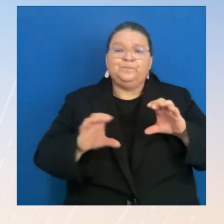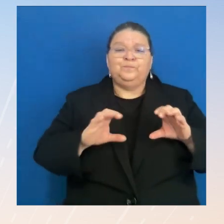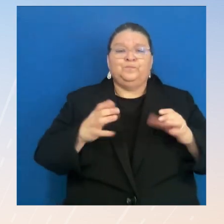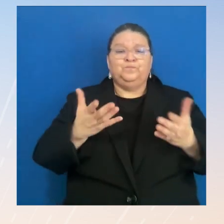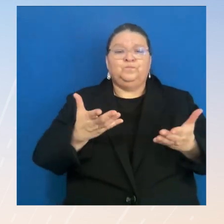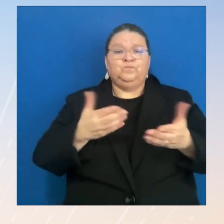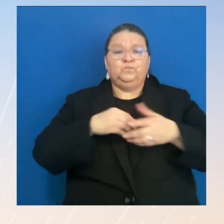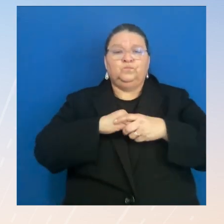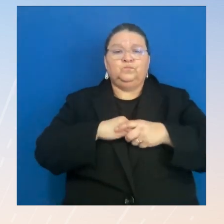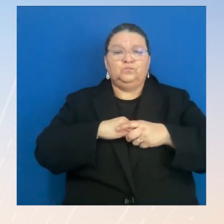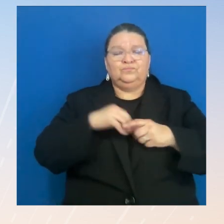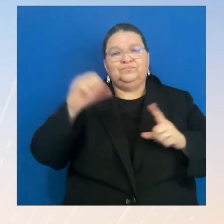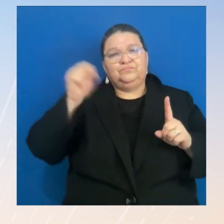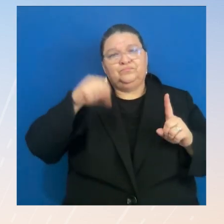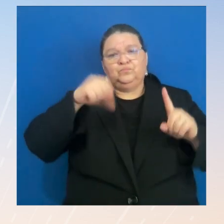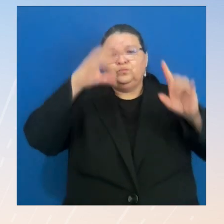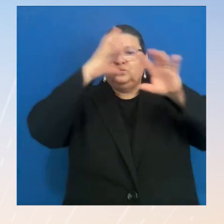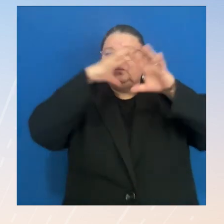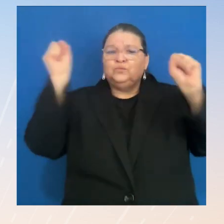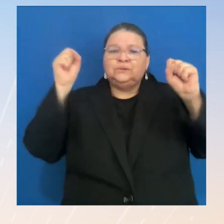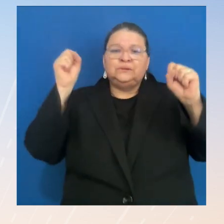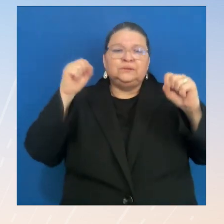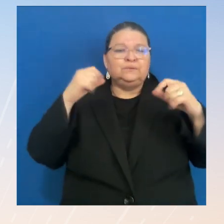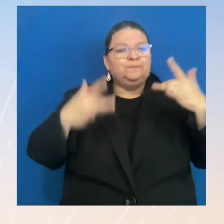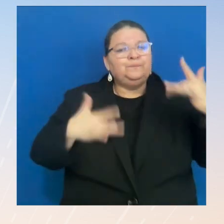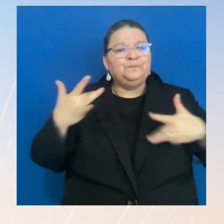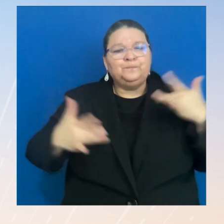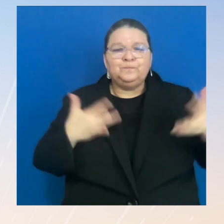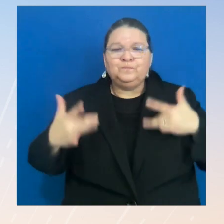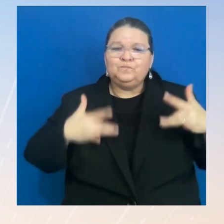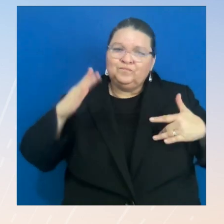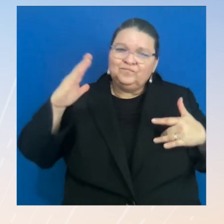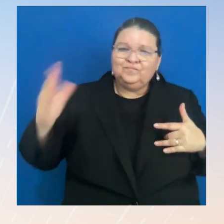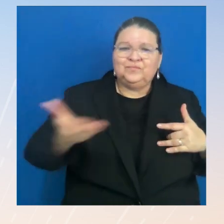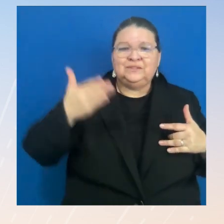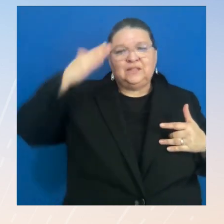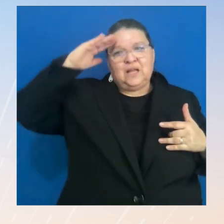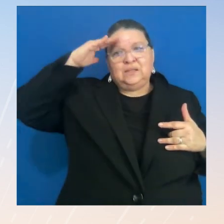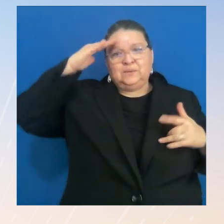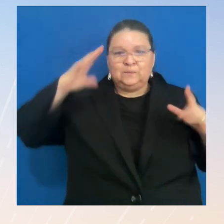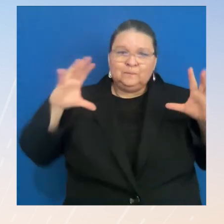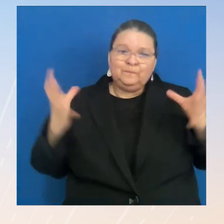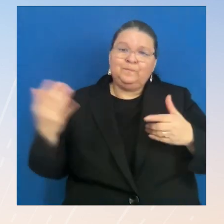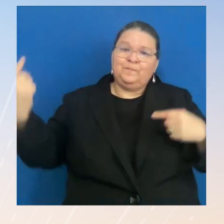to celebrate St. Patrick's Day. We have started to have some events where there are more people,